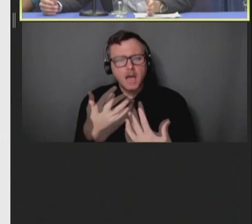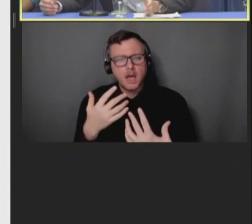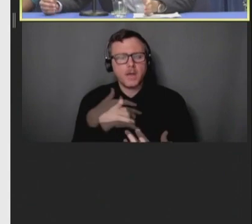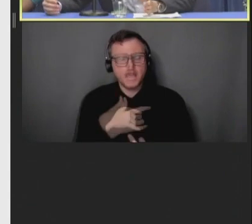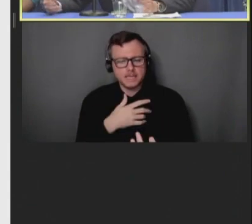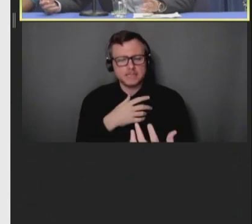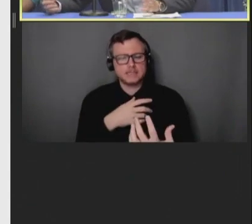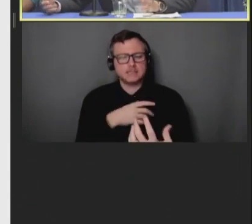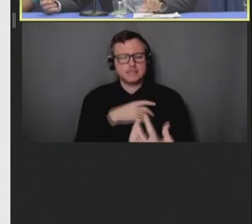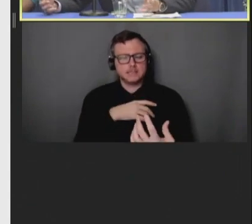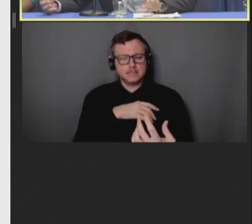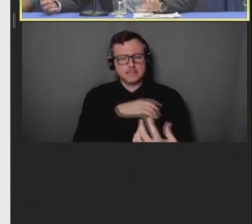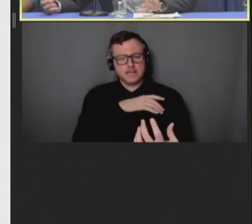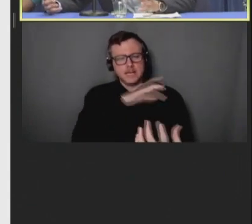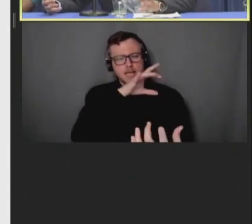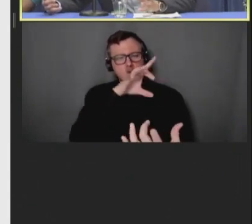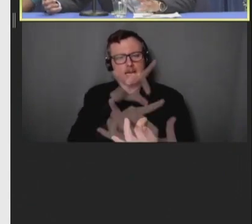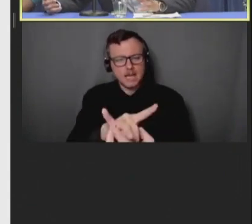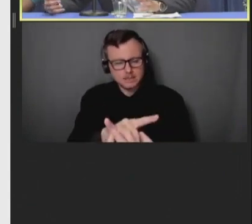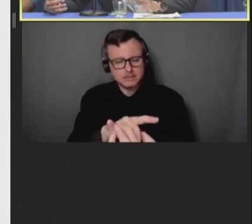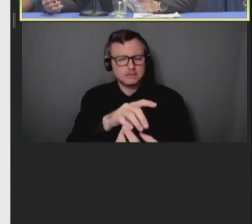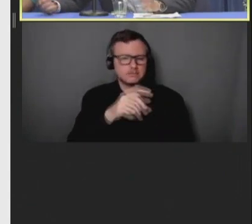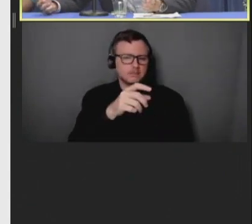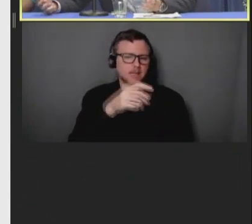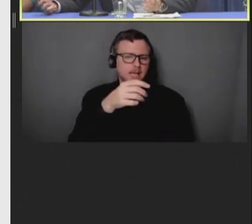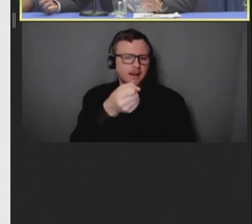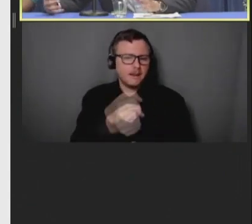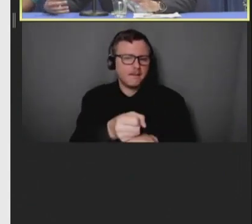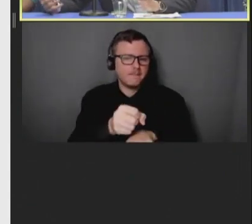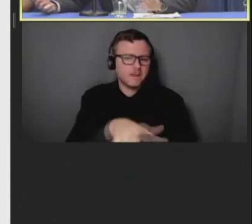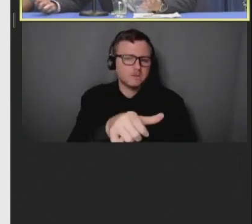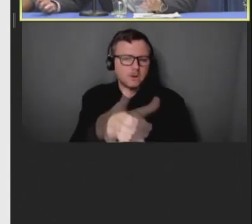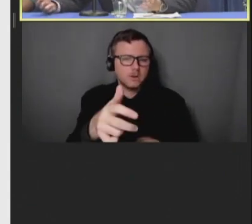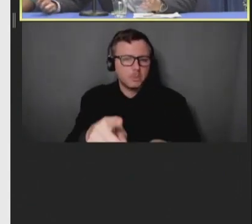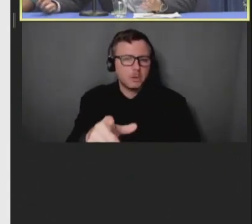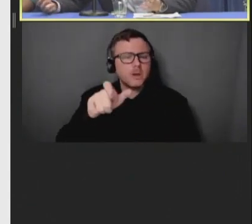And we need to find ways to be more flexible from a regulatory standpoint,